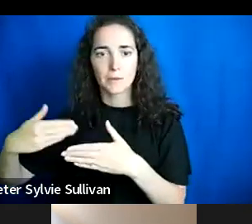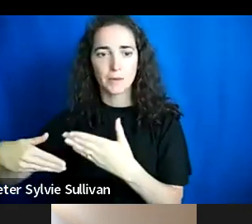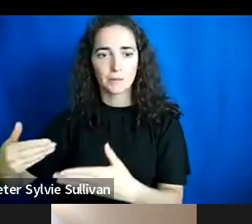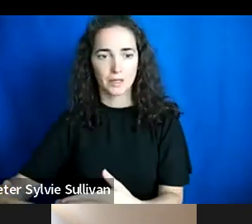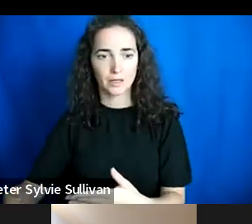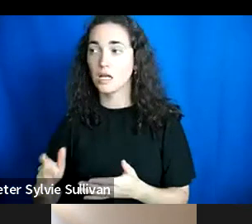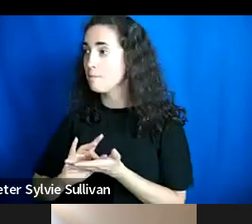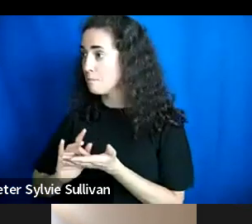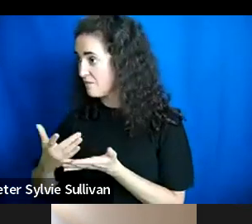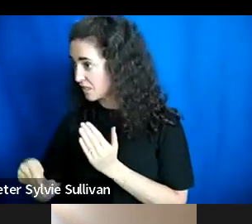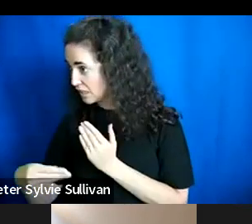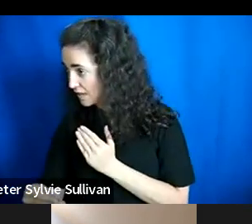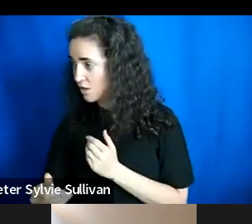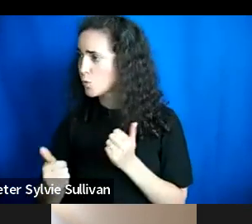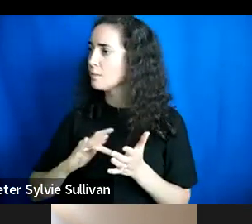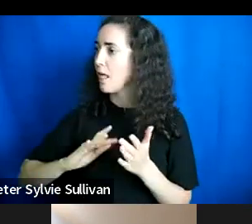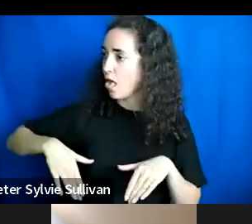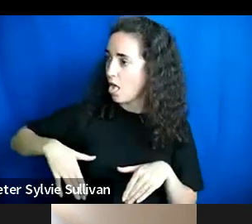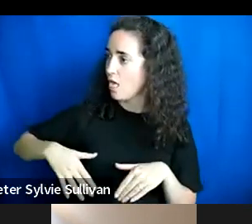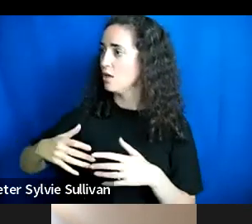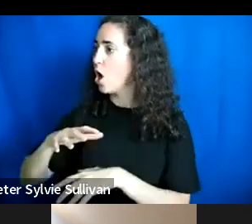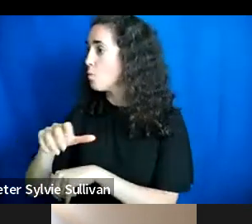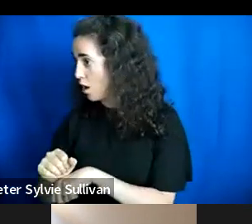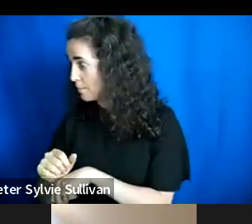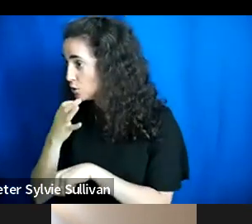What man has been given? what hadn't been given what appointments are upcoming?